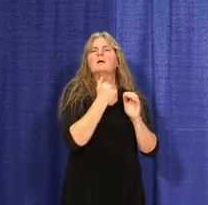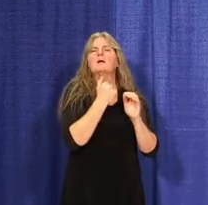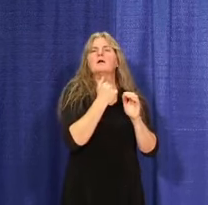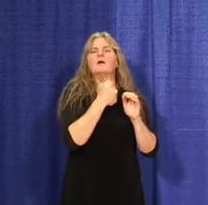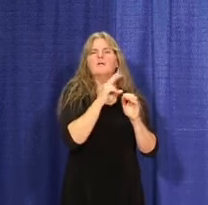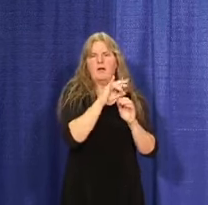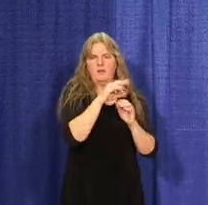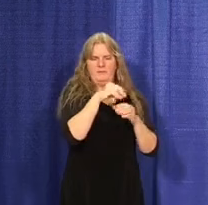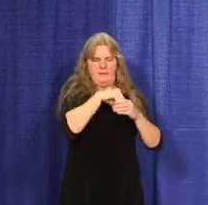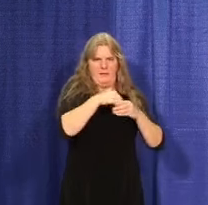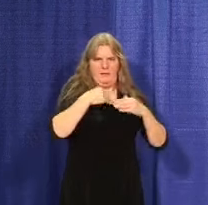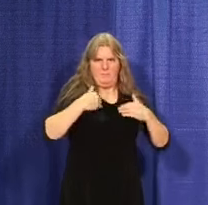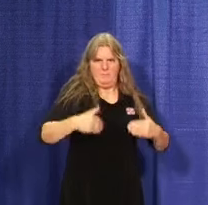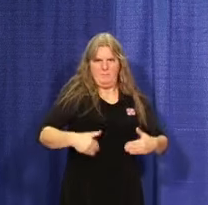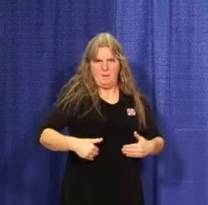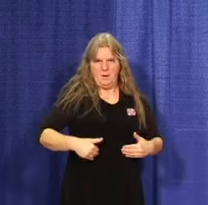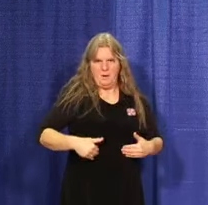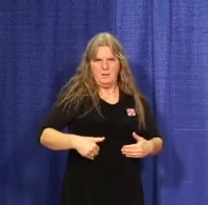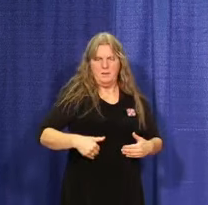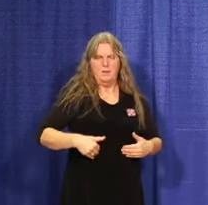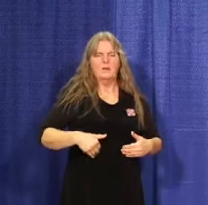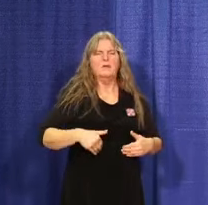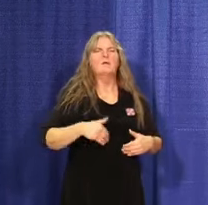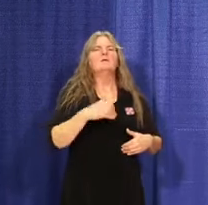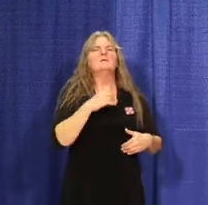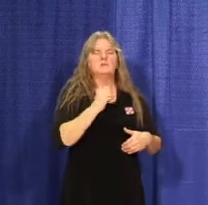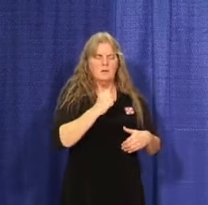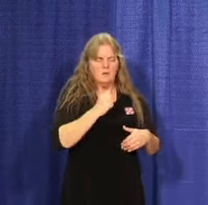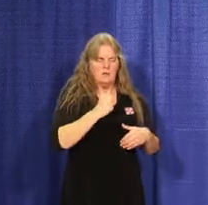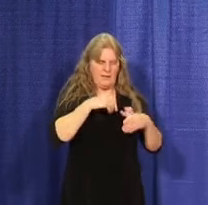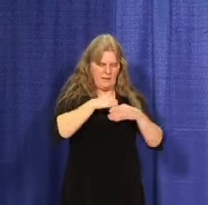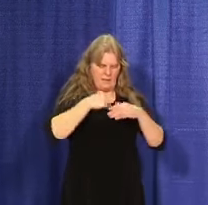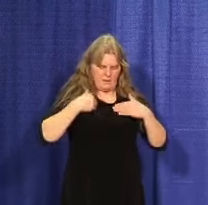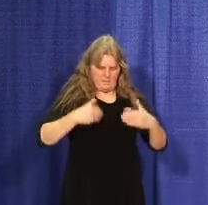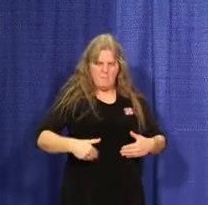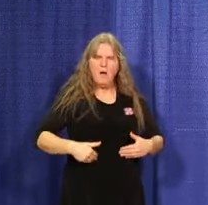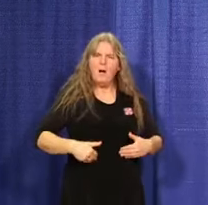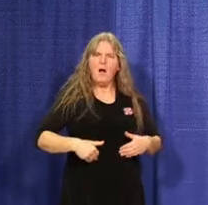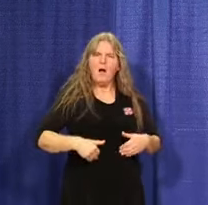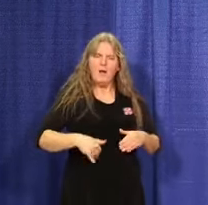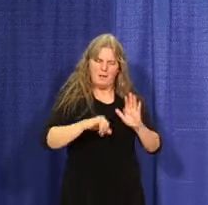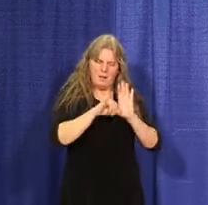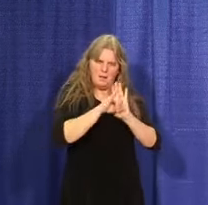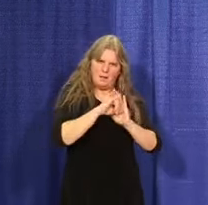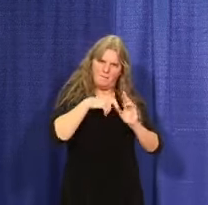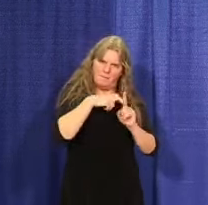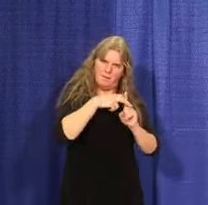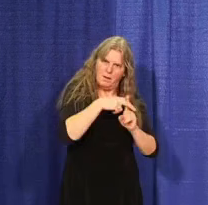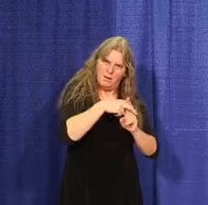the virus so you can detect it. So we are really learning more